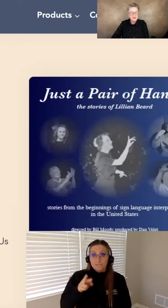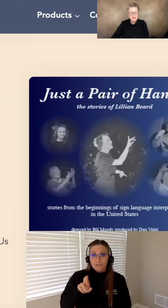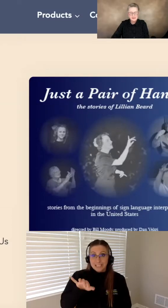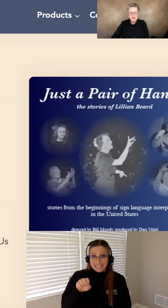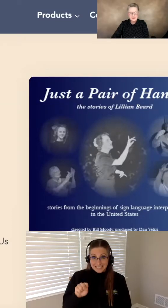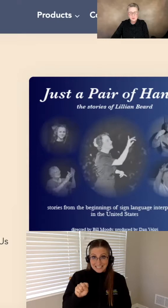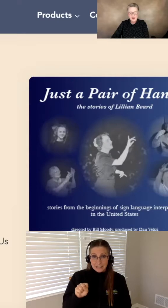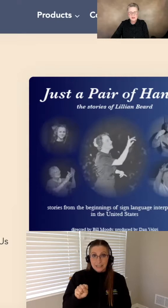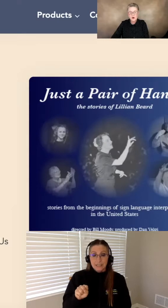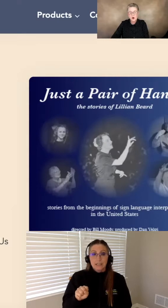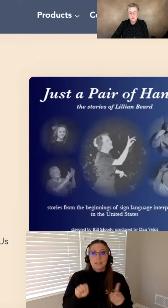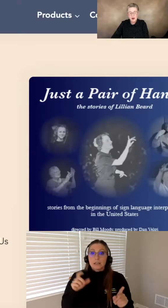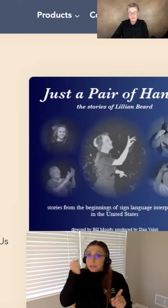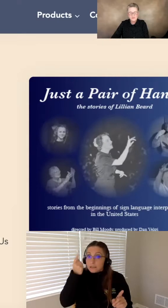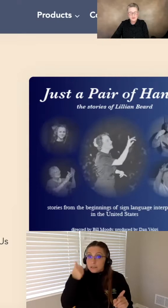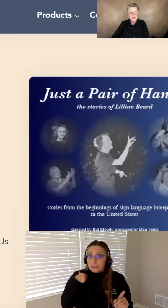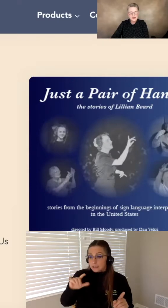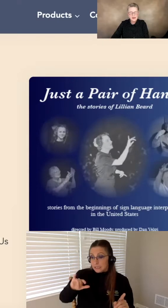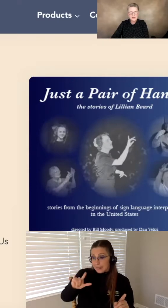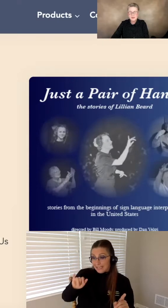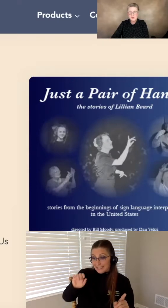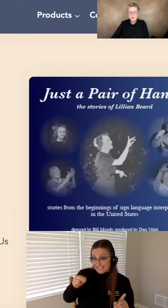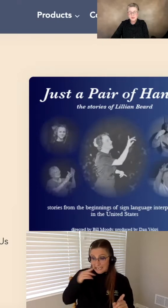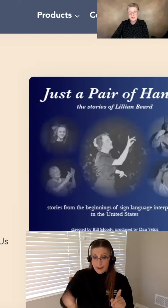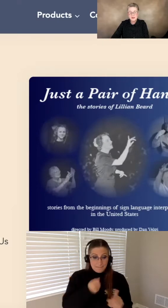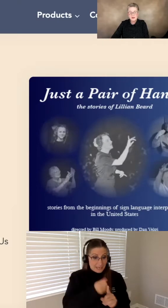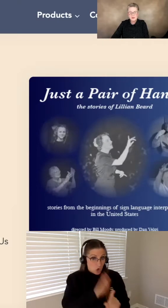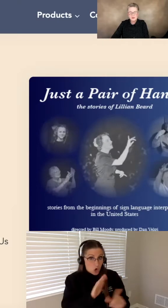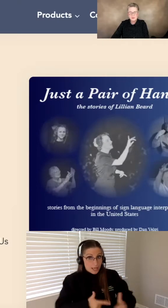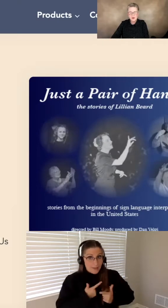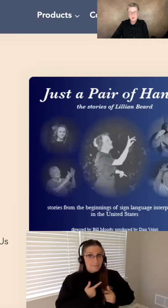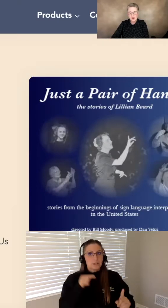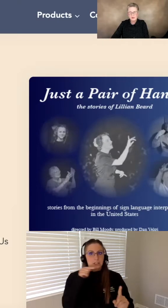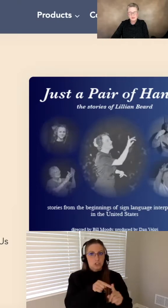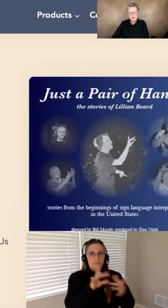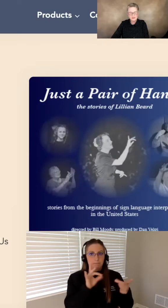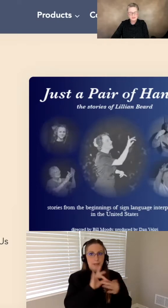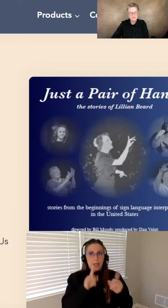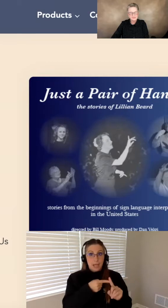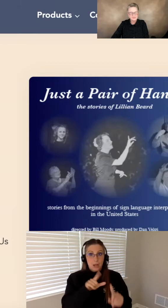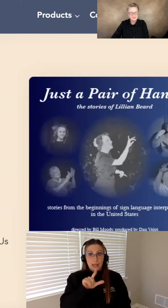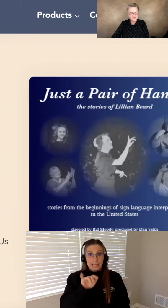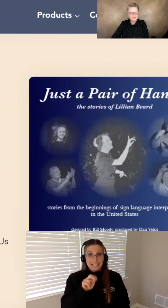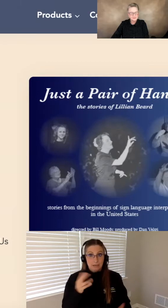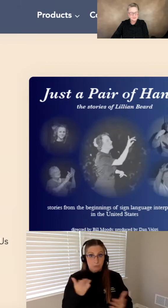Lillian impacted her life and this is what she said about Lillian